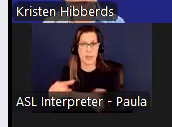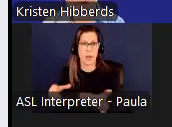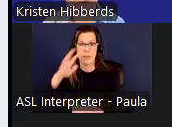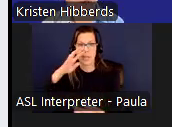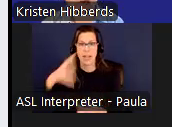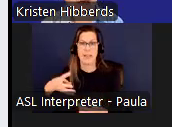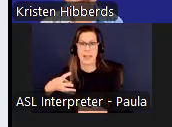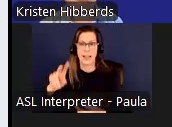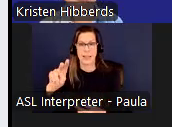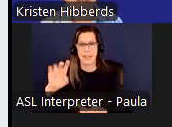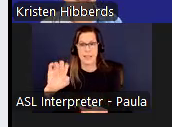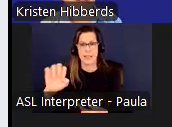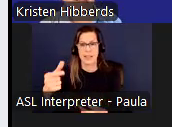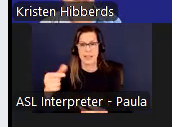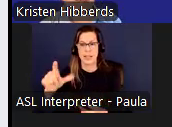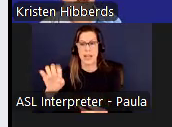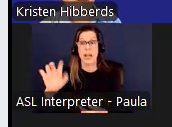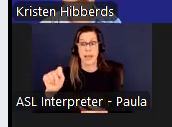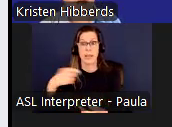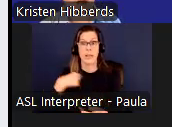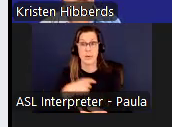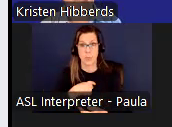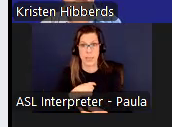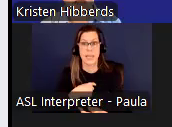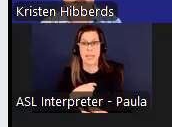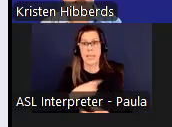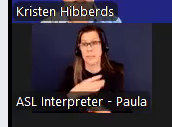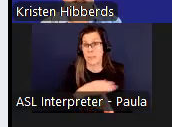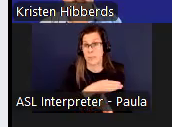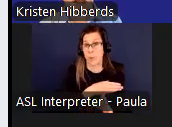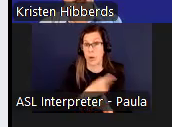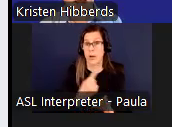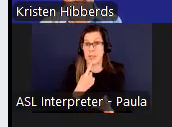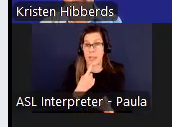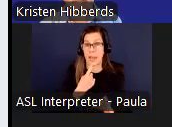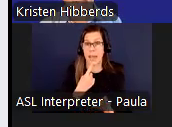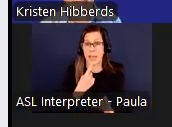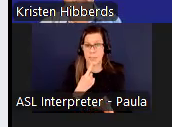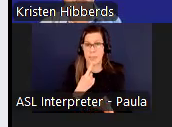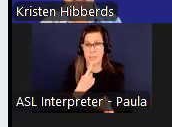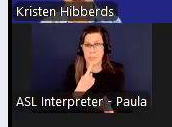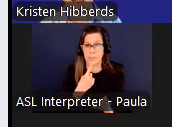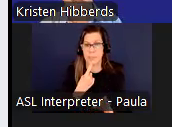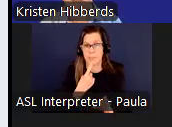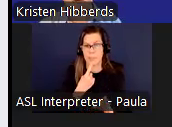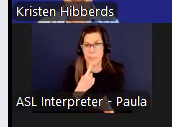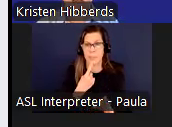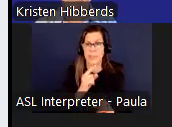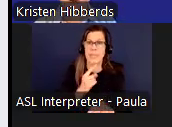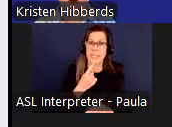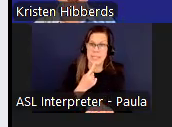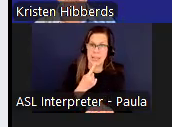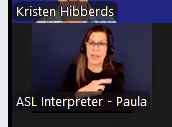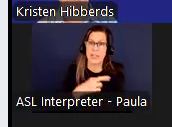So we really just took it from serious risk of harm and we're changing it to a